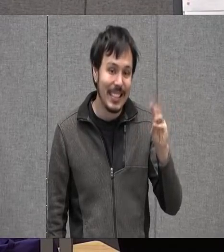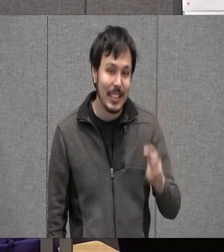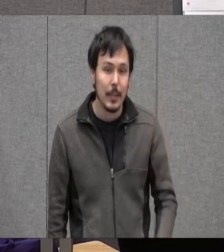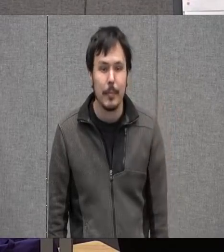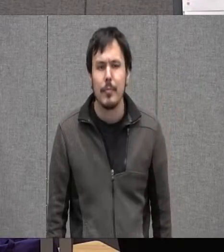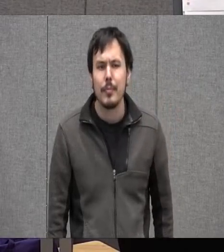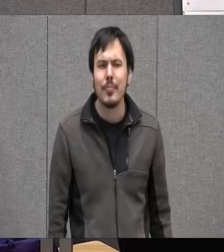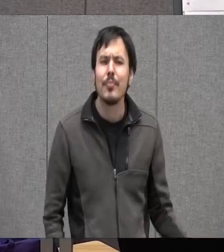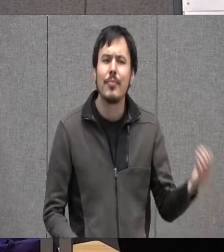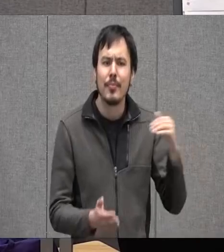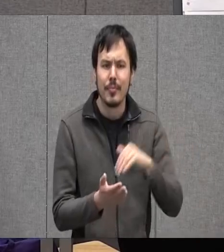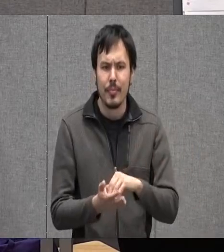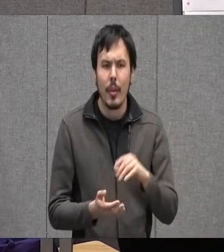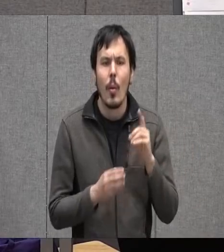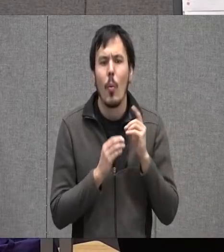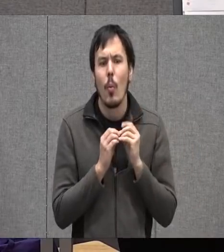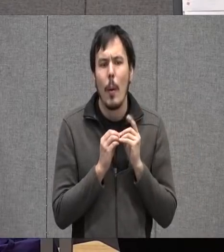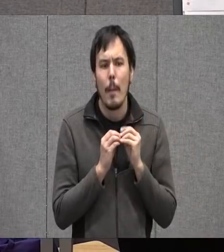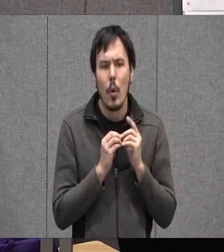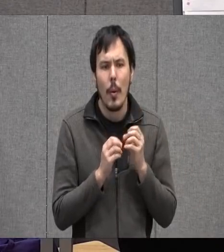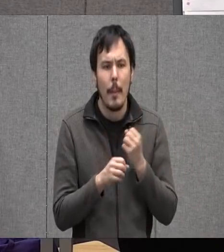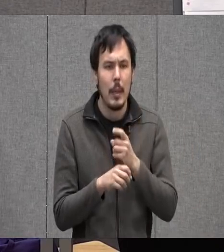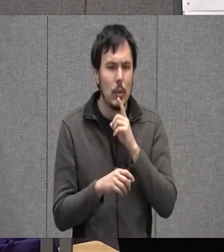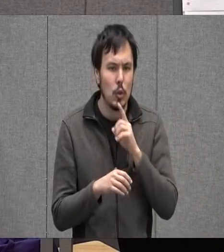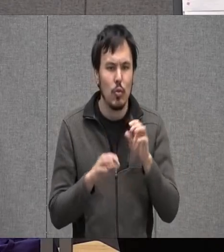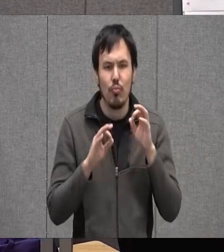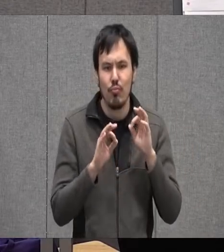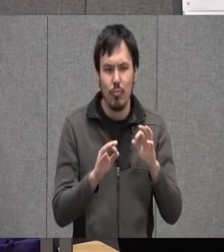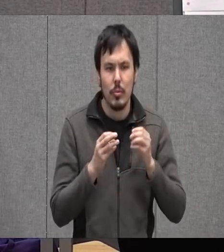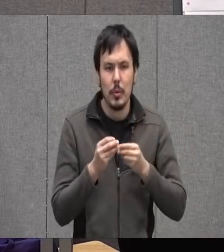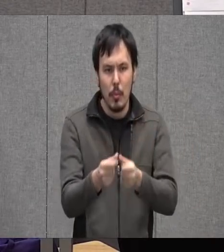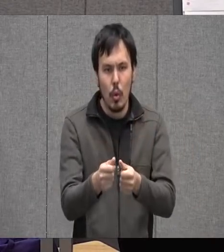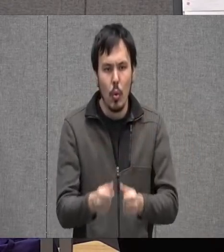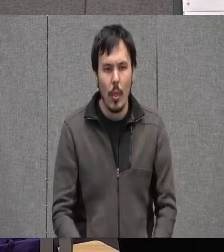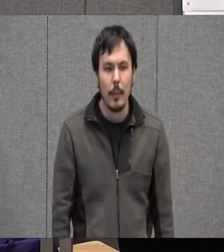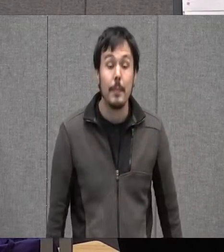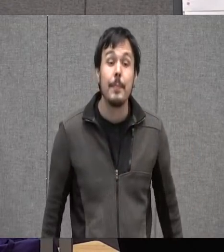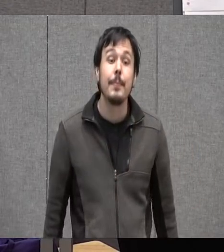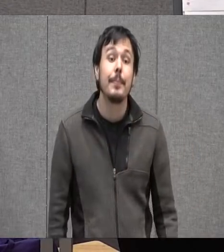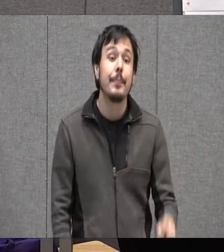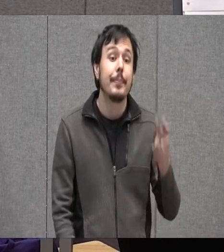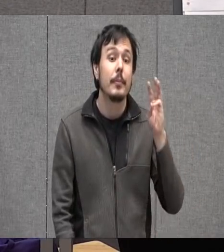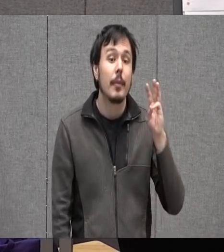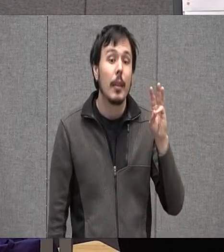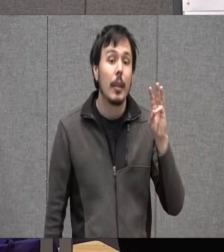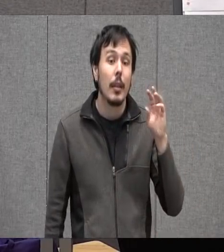Let's try it one more time just to make sure we're nice and smooth. [Both] Six, 12,